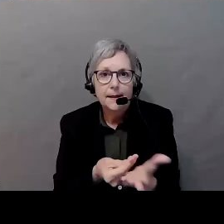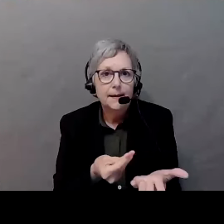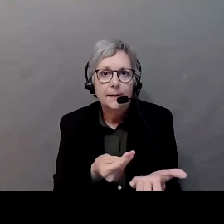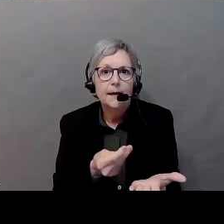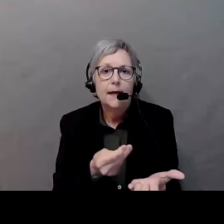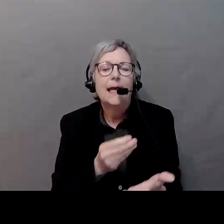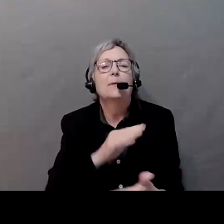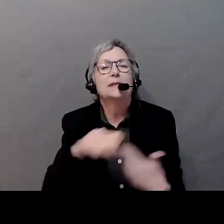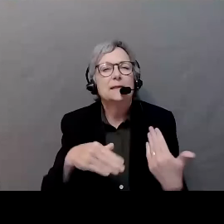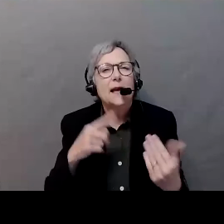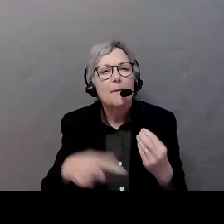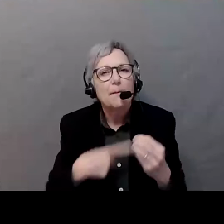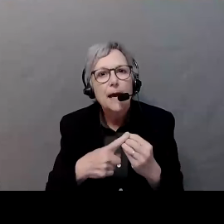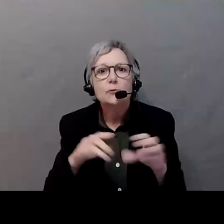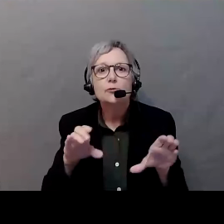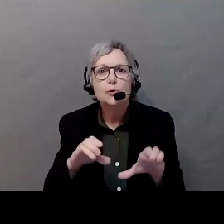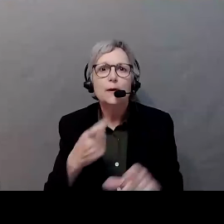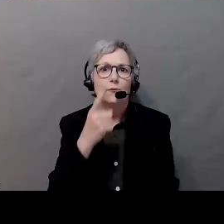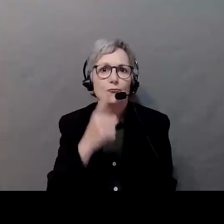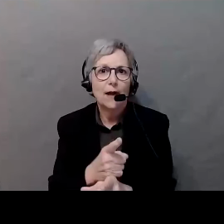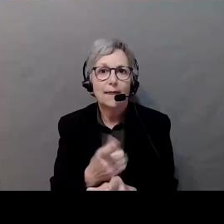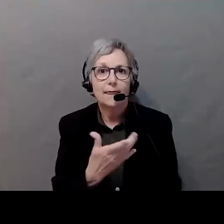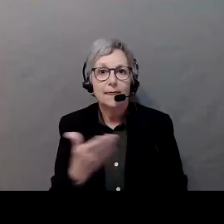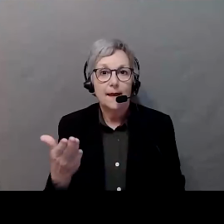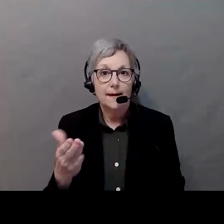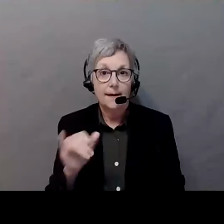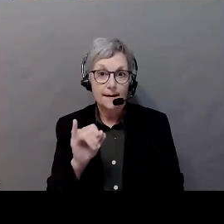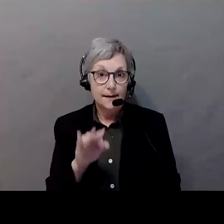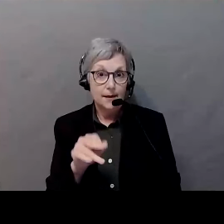THE RIGHT THING. HE SAID IF YOU DO THE RIGHT THING, ALL OF THE